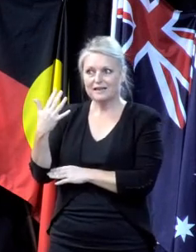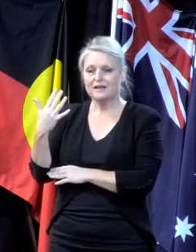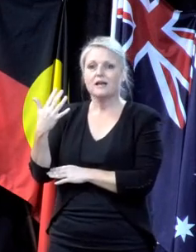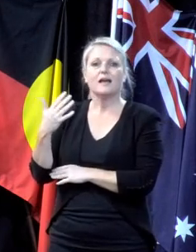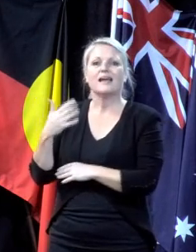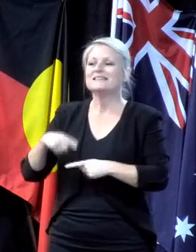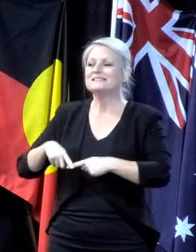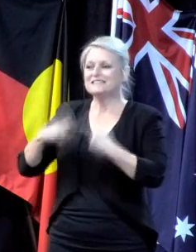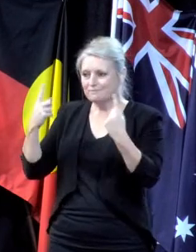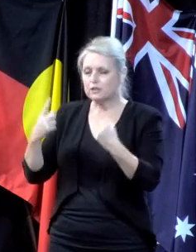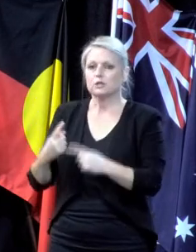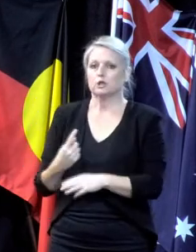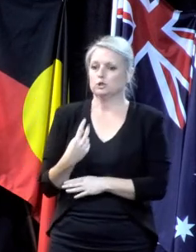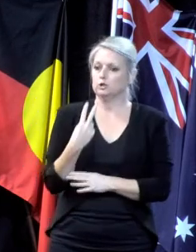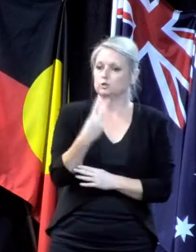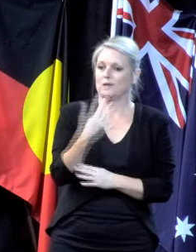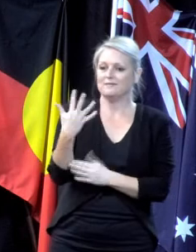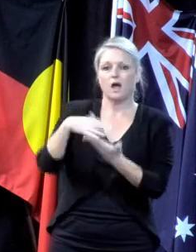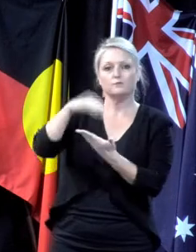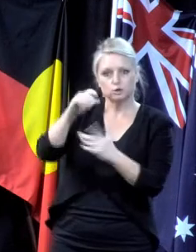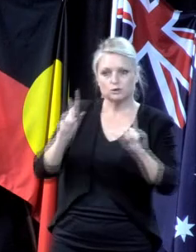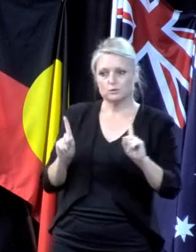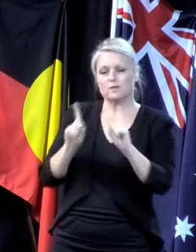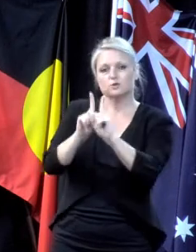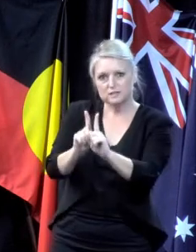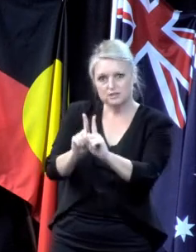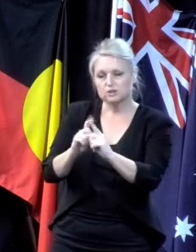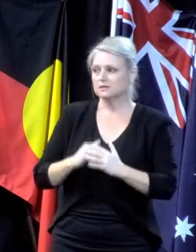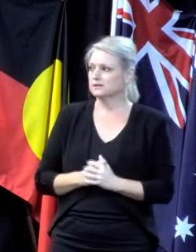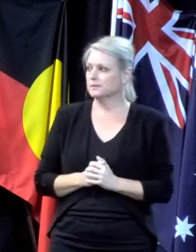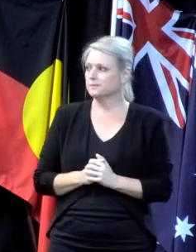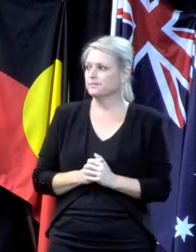The model changes slightly when – the diversity and the – the size of the